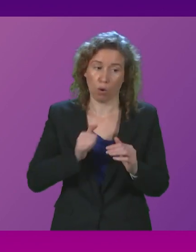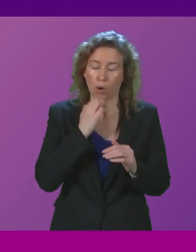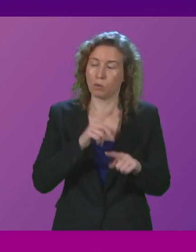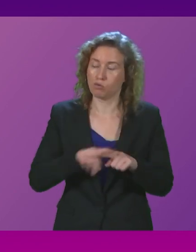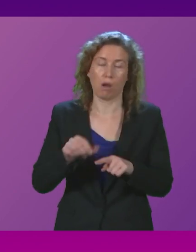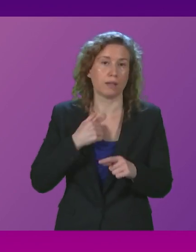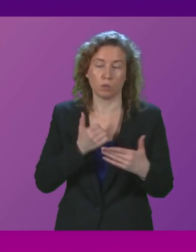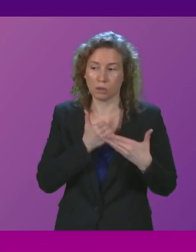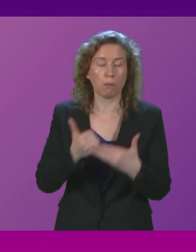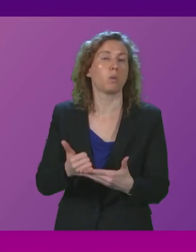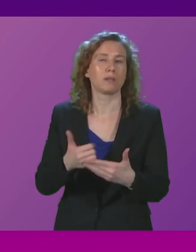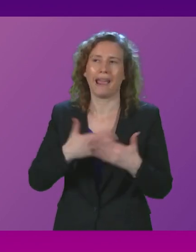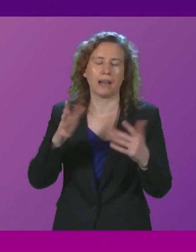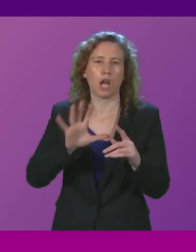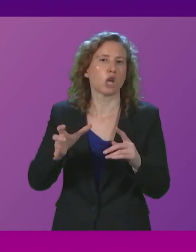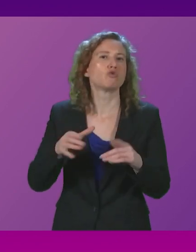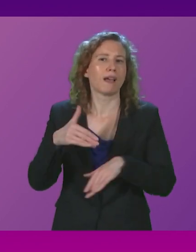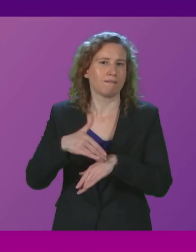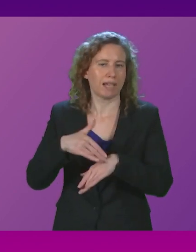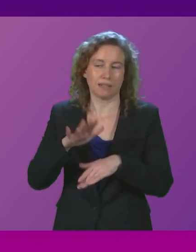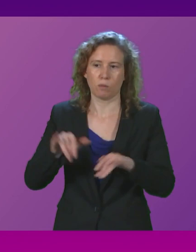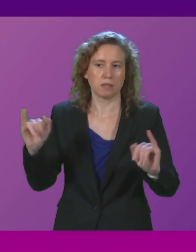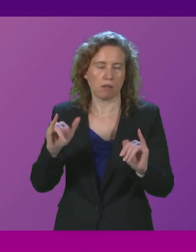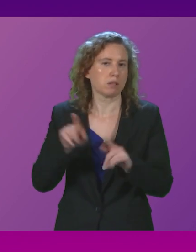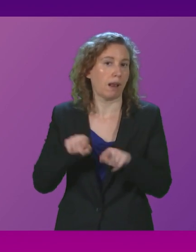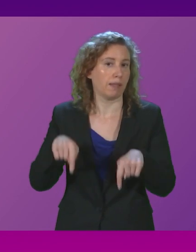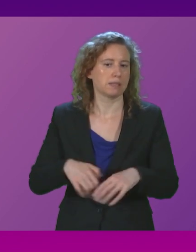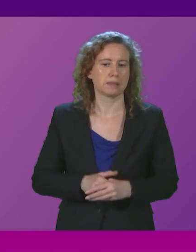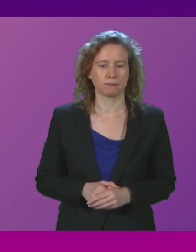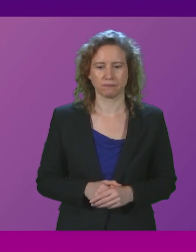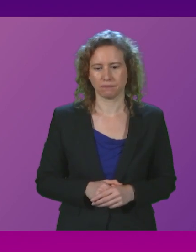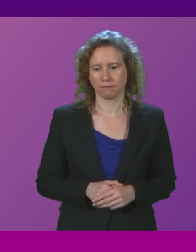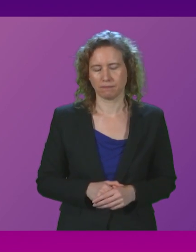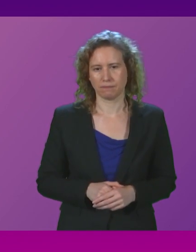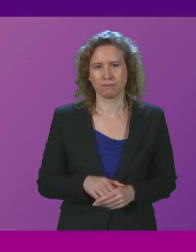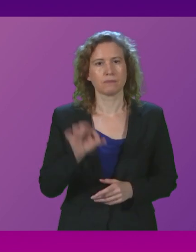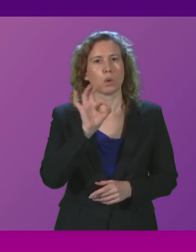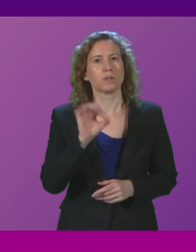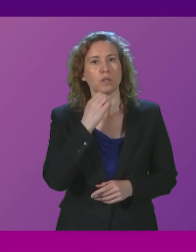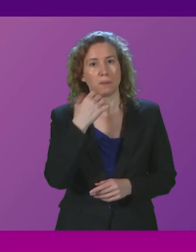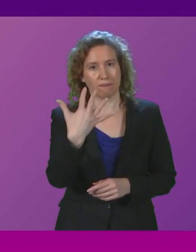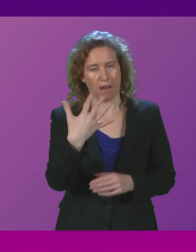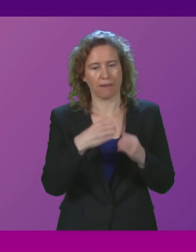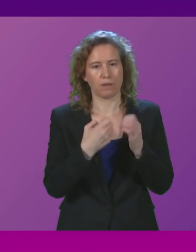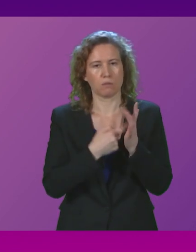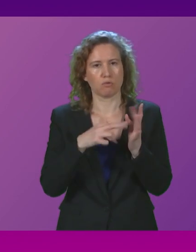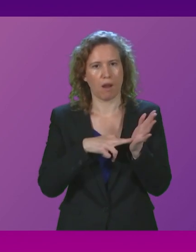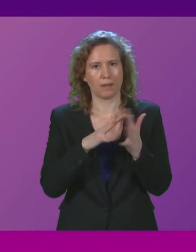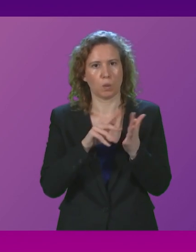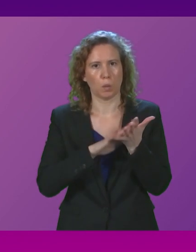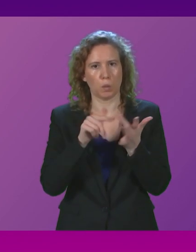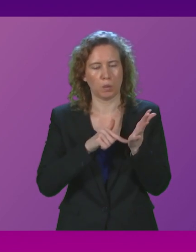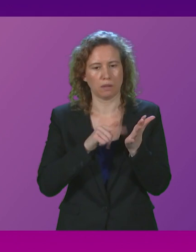our part in supporting countries affected by disasters such as this one.